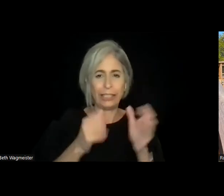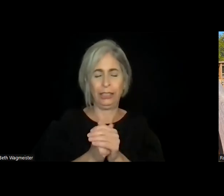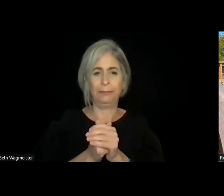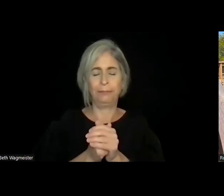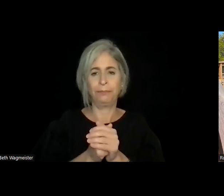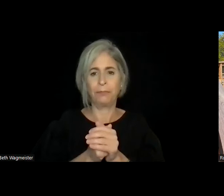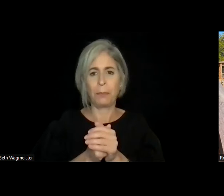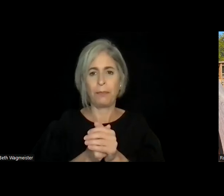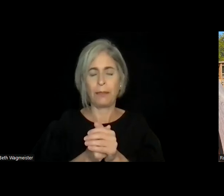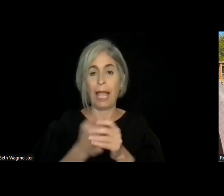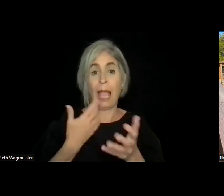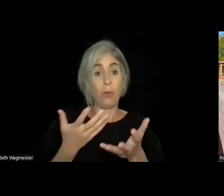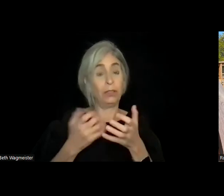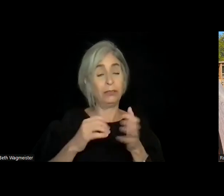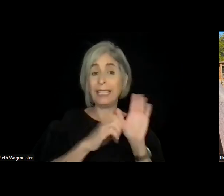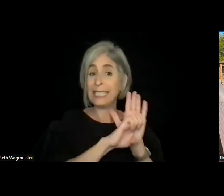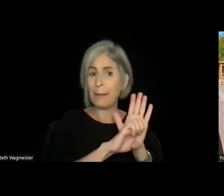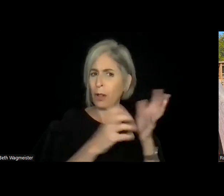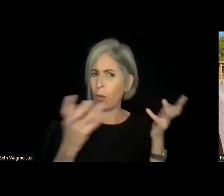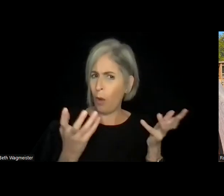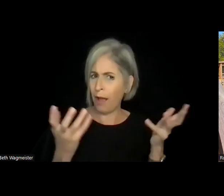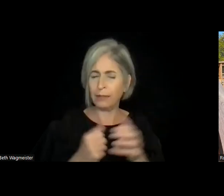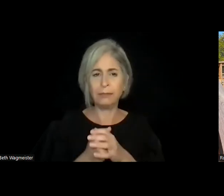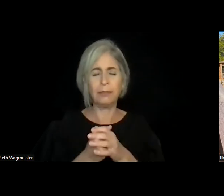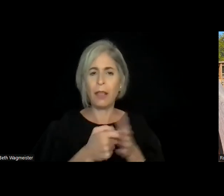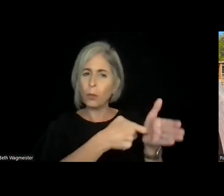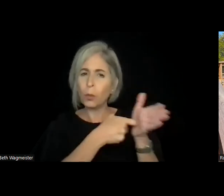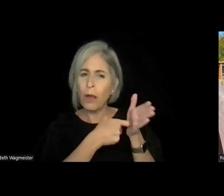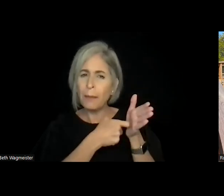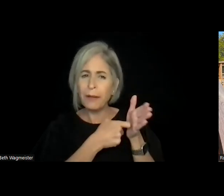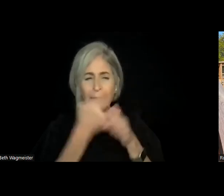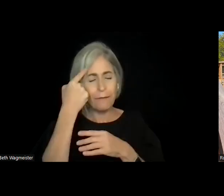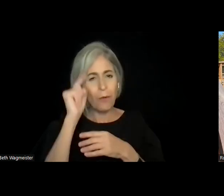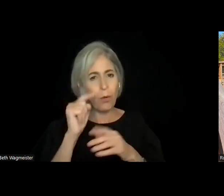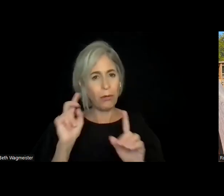Here is my opportunity to stimulate a controversy. I have